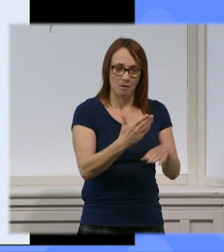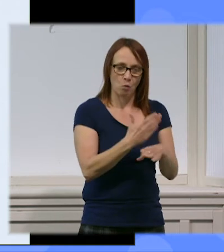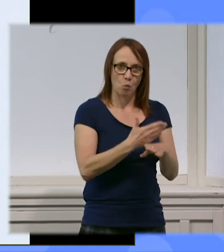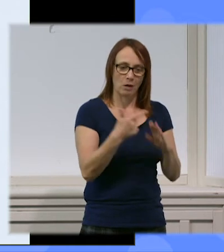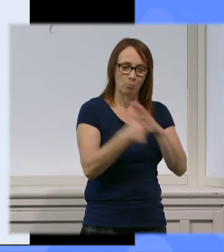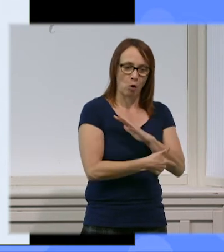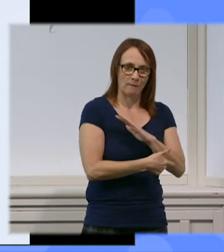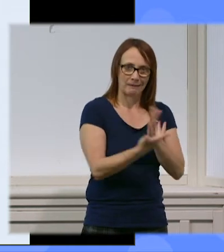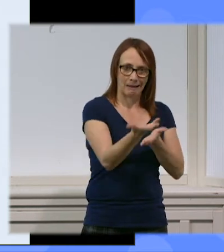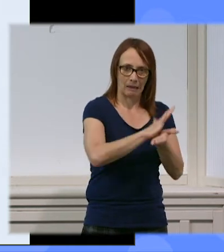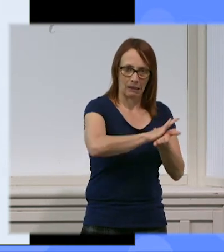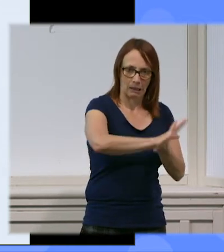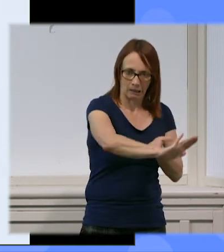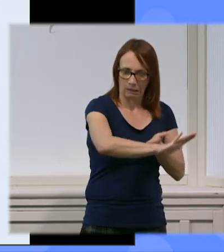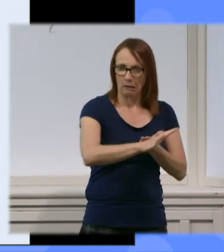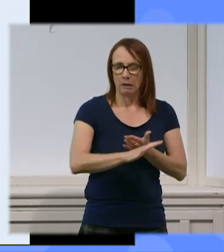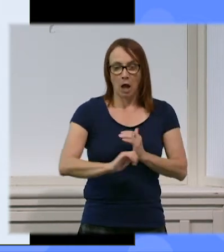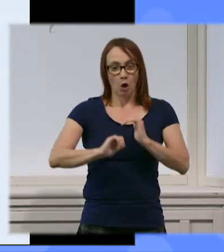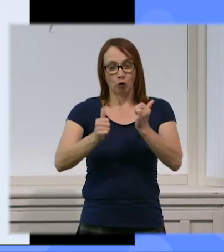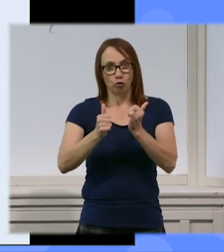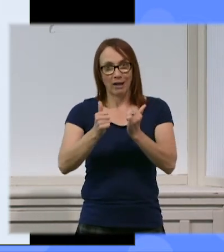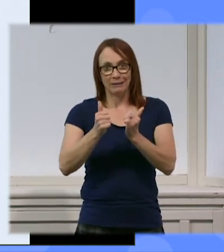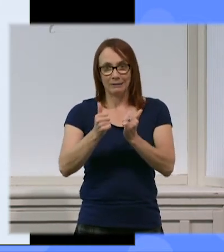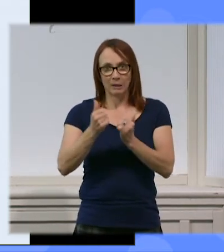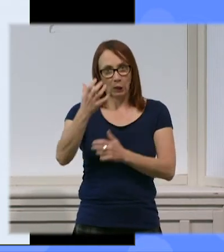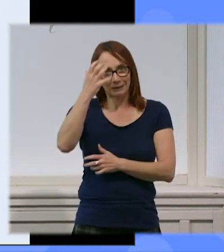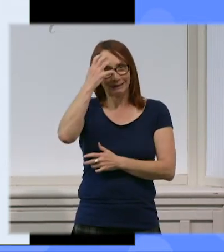greater and stronger state pension and you can see how these things are kind of